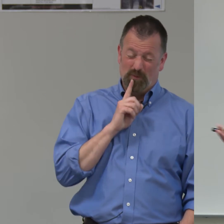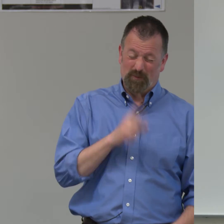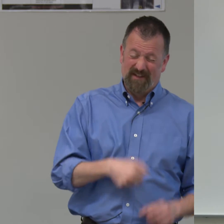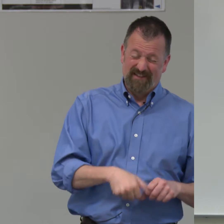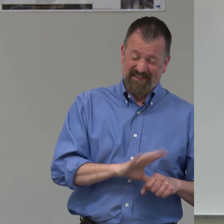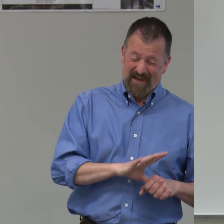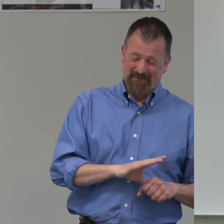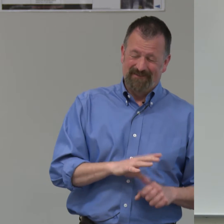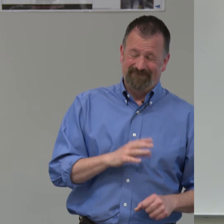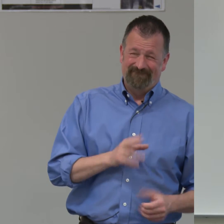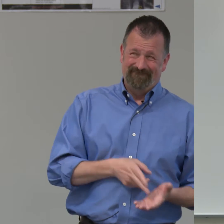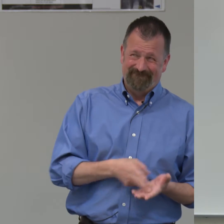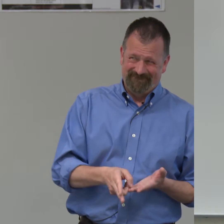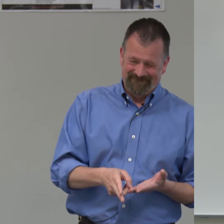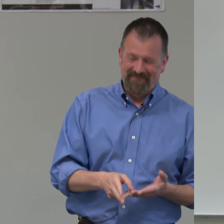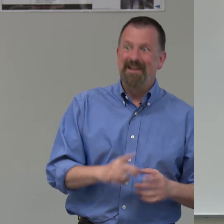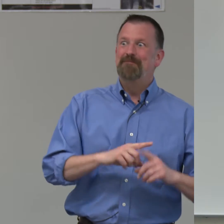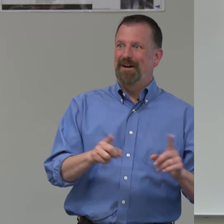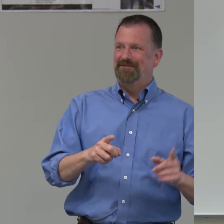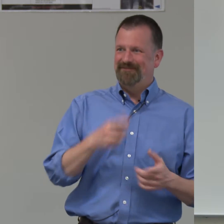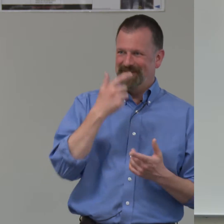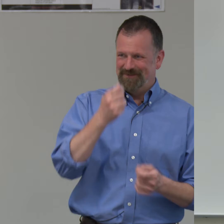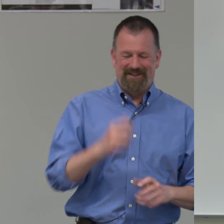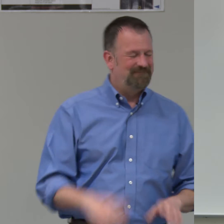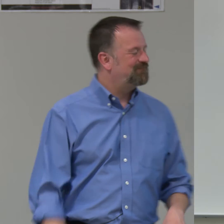but, interestingly, I--